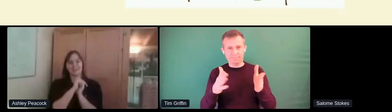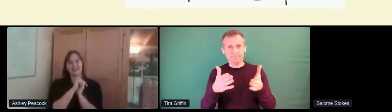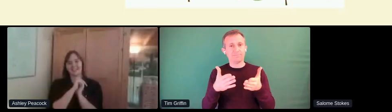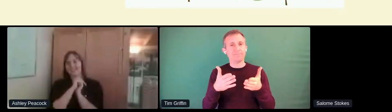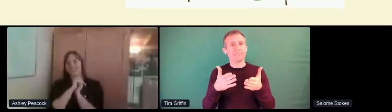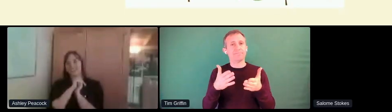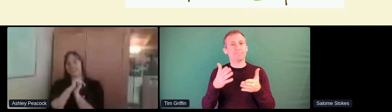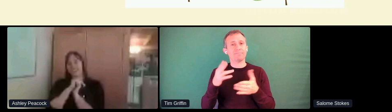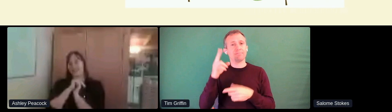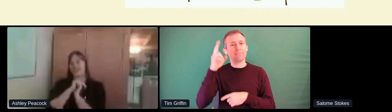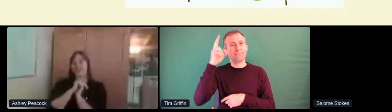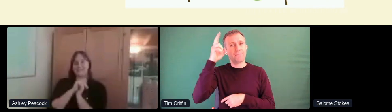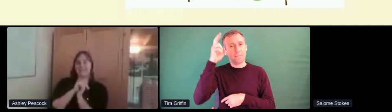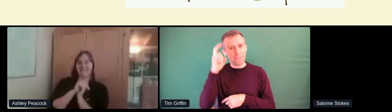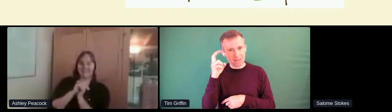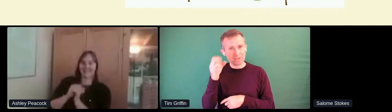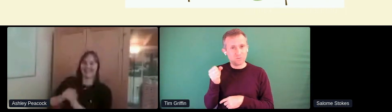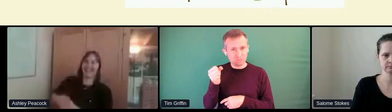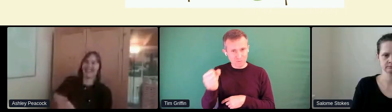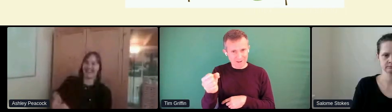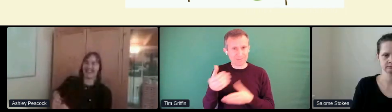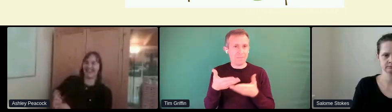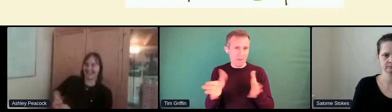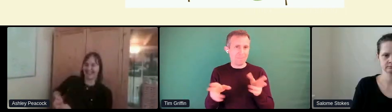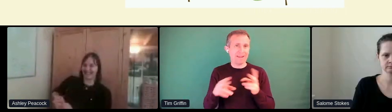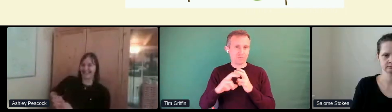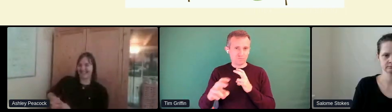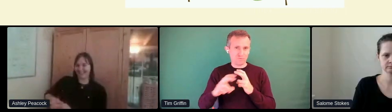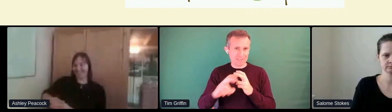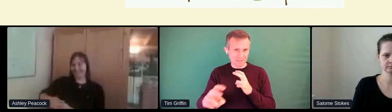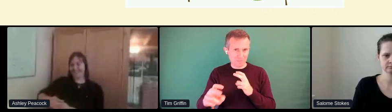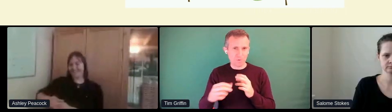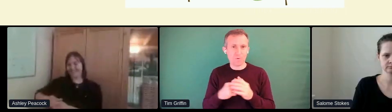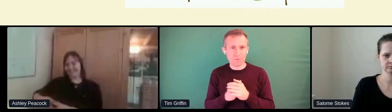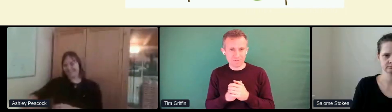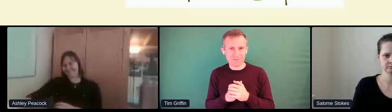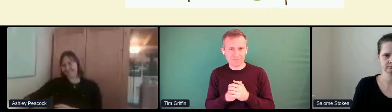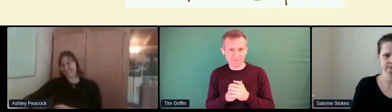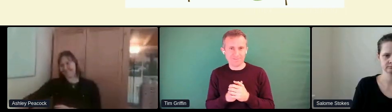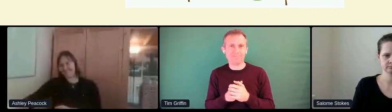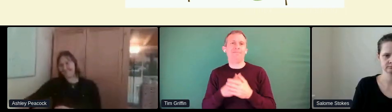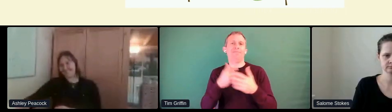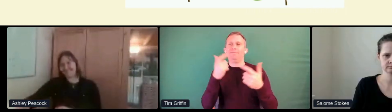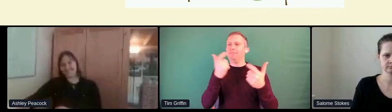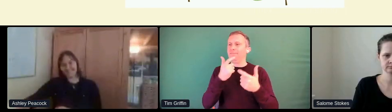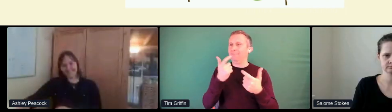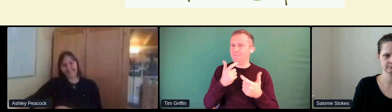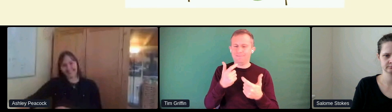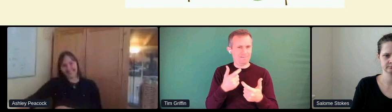I hope you're liking these transitions guys! We worked so hard on getting these to flow.